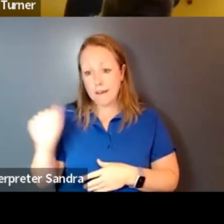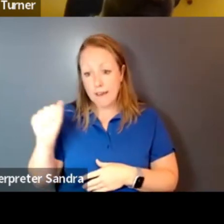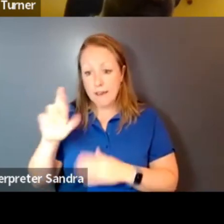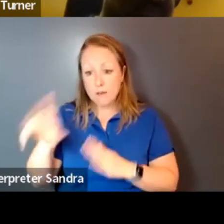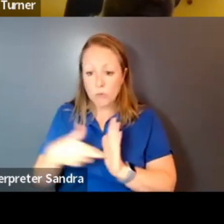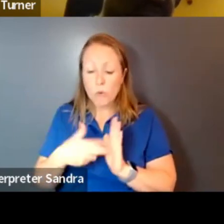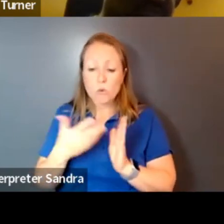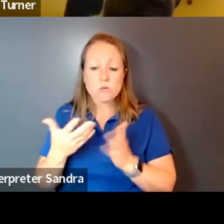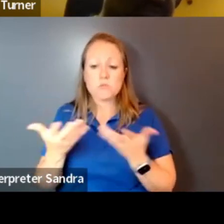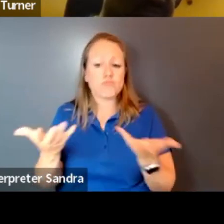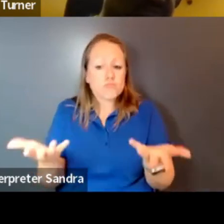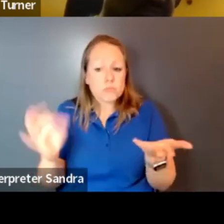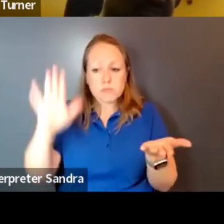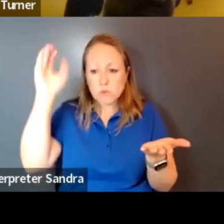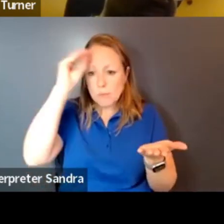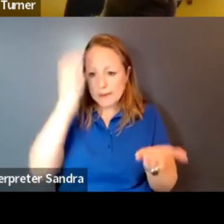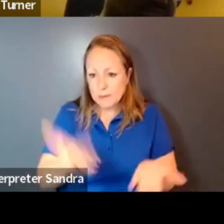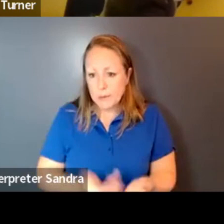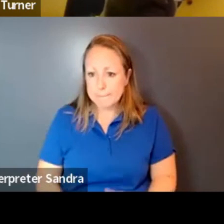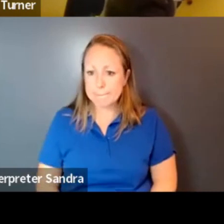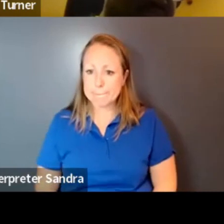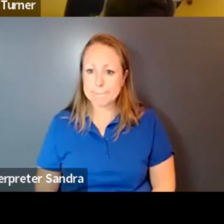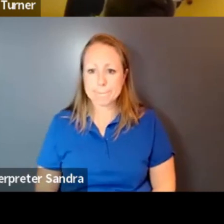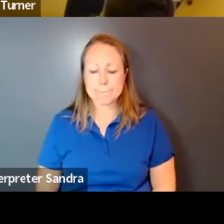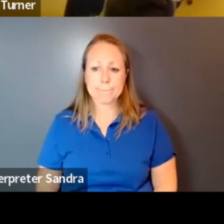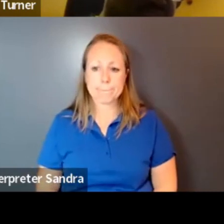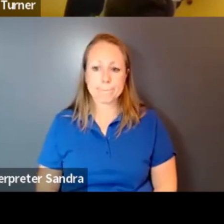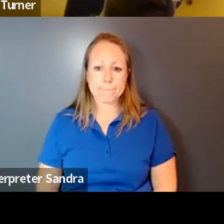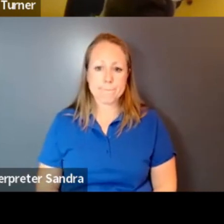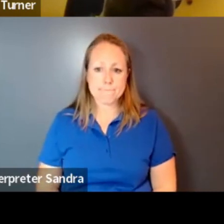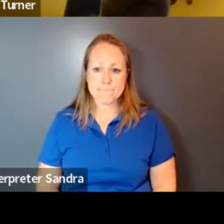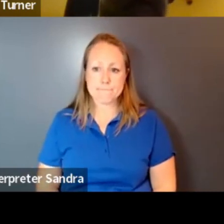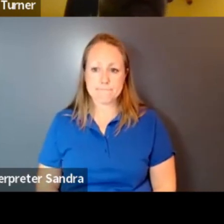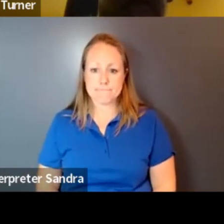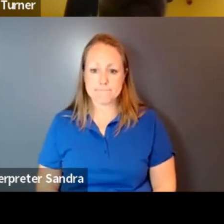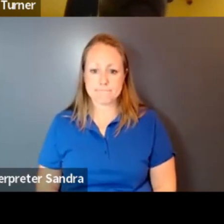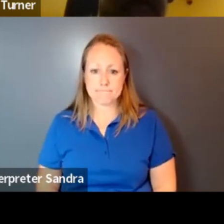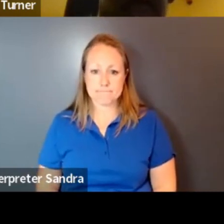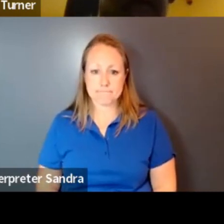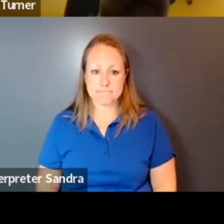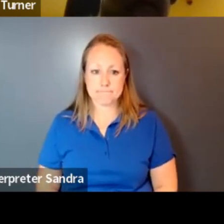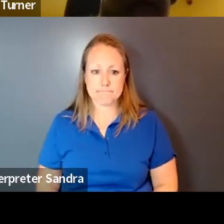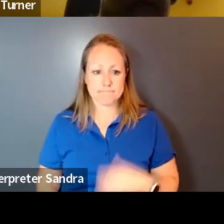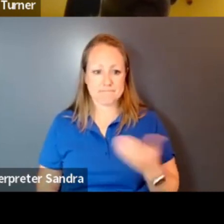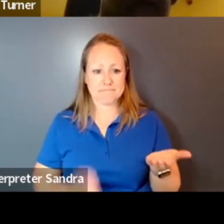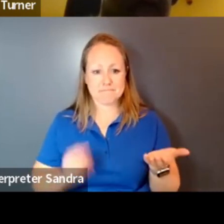your what's your stance? Maybe Molly, we'll go to you first and see.